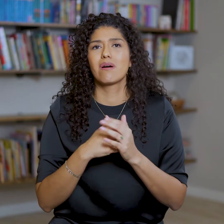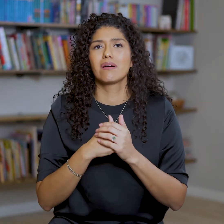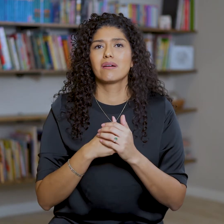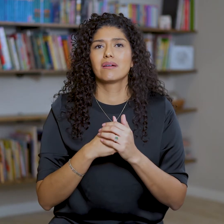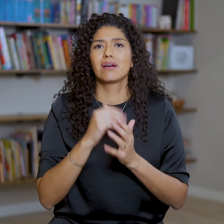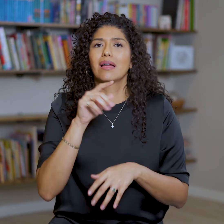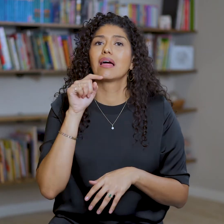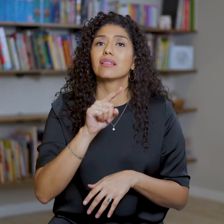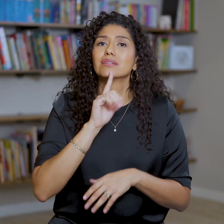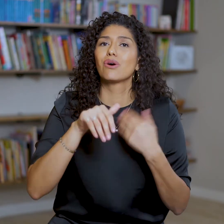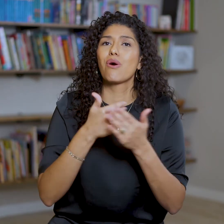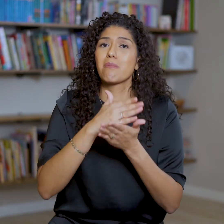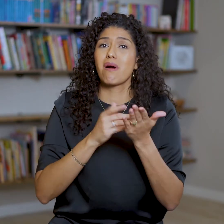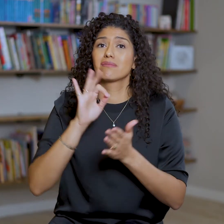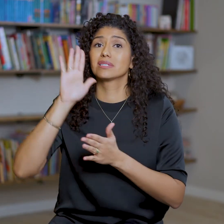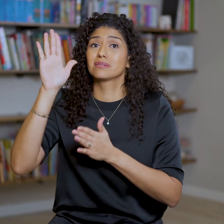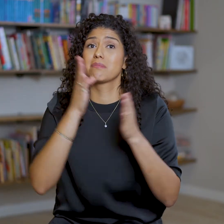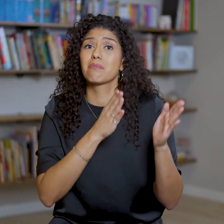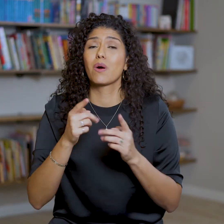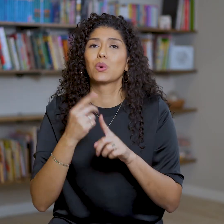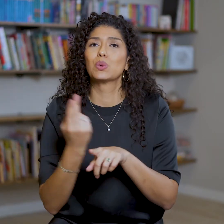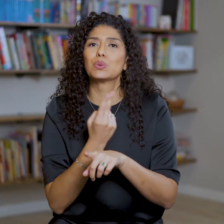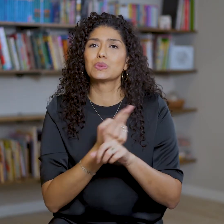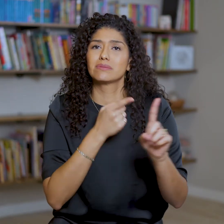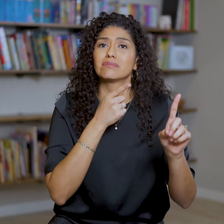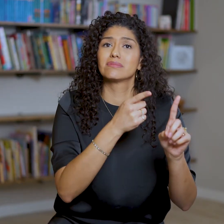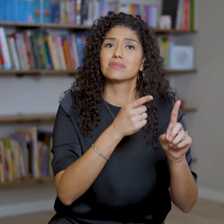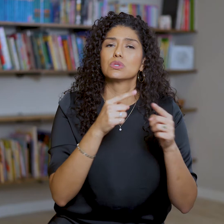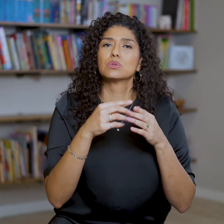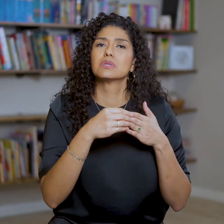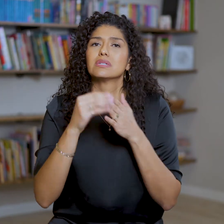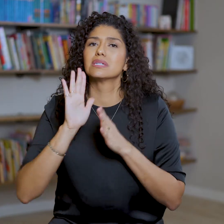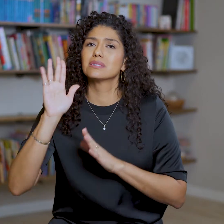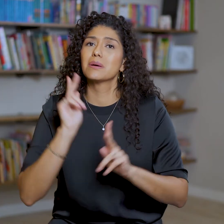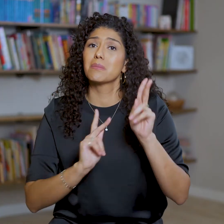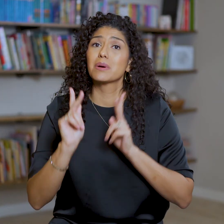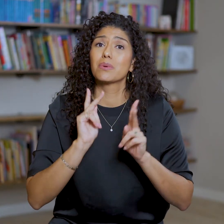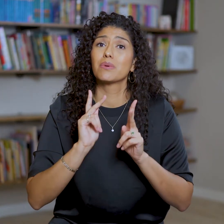and this is all part of His plan to use Solomon to lead His people